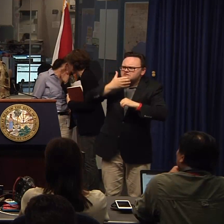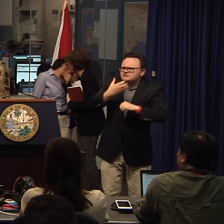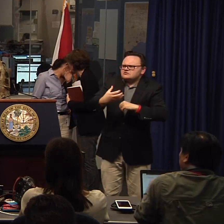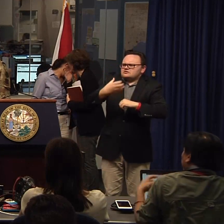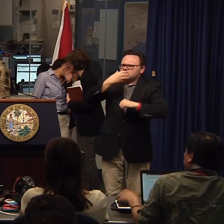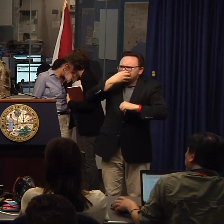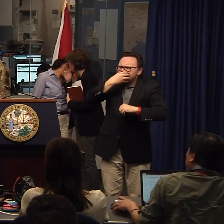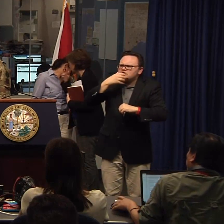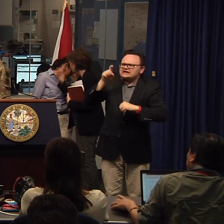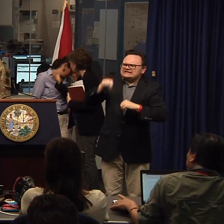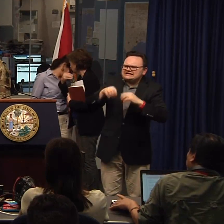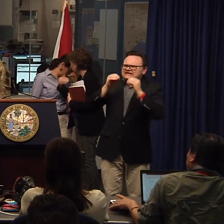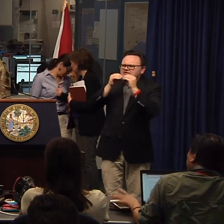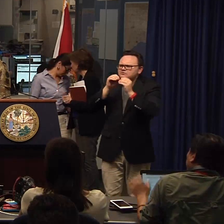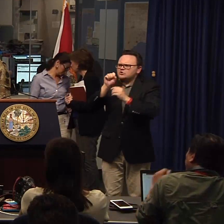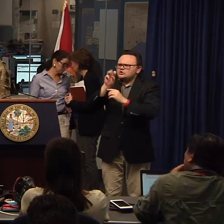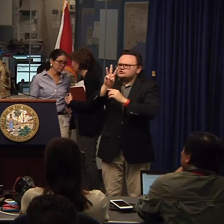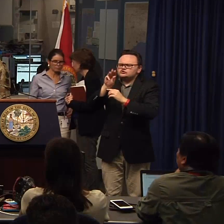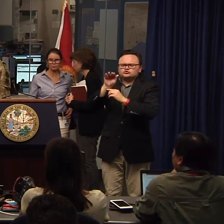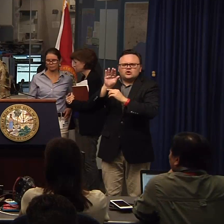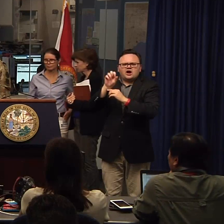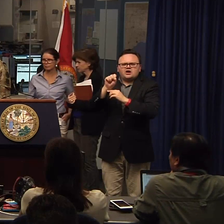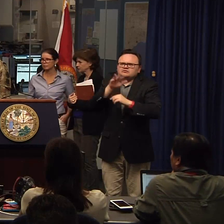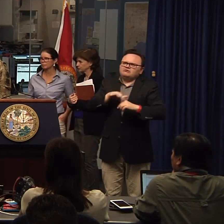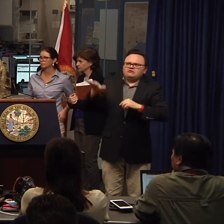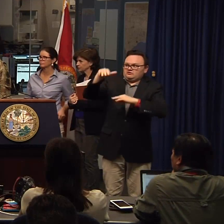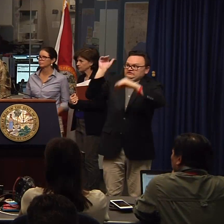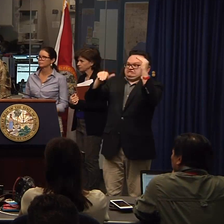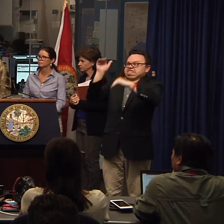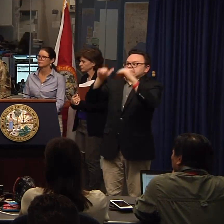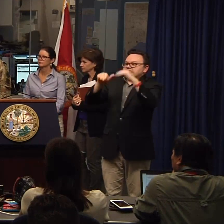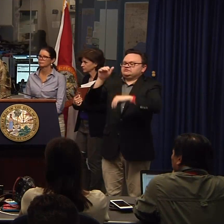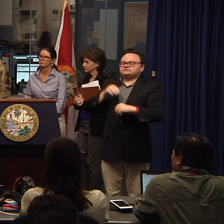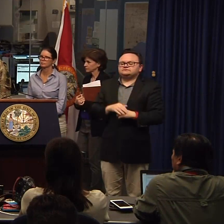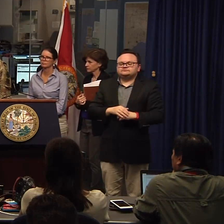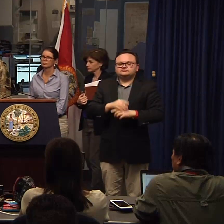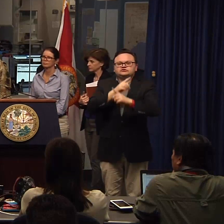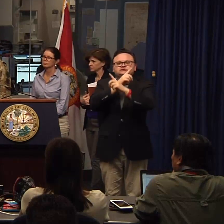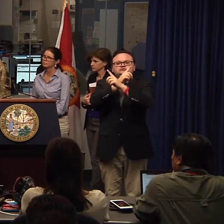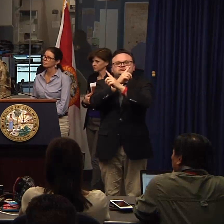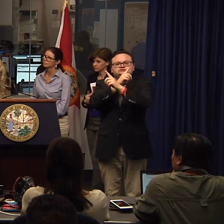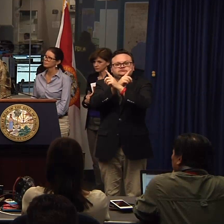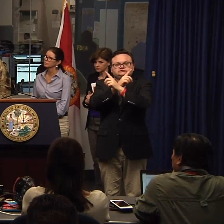EXACT SAME THING ABOUT BDE,